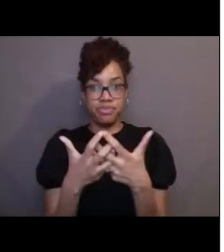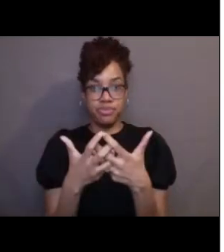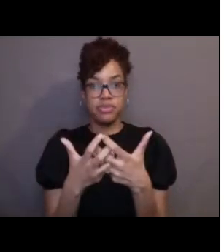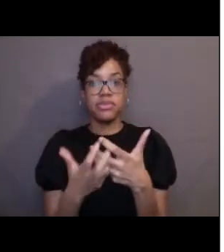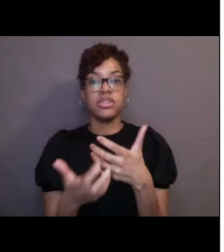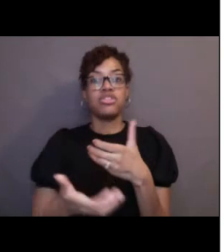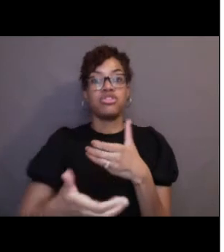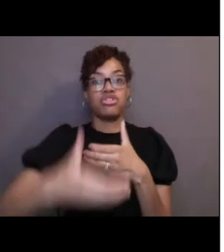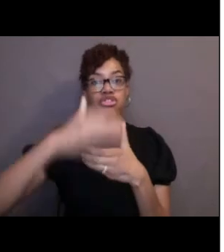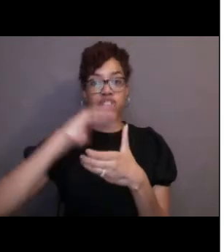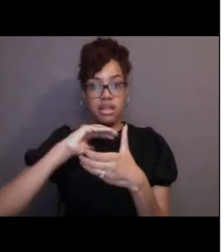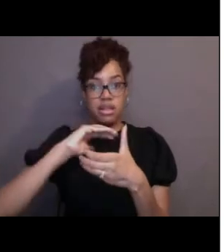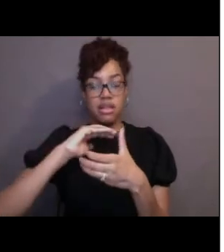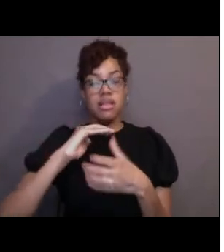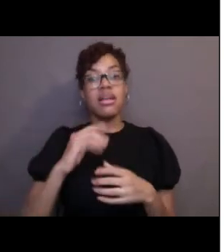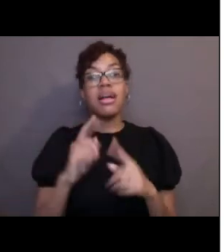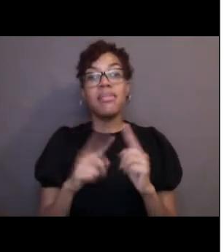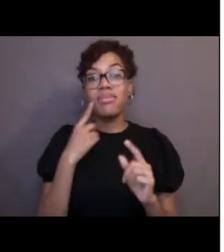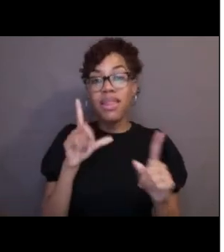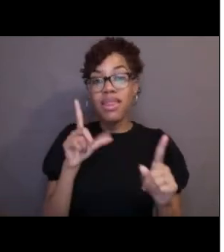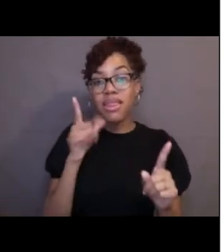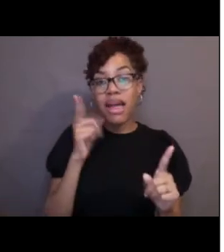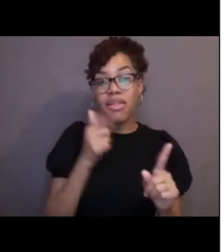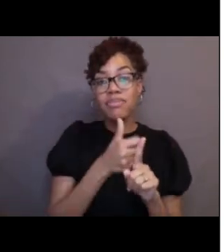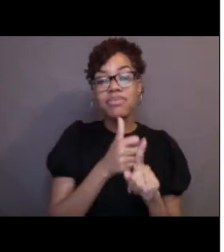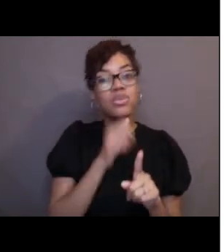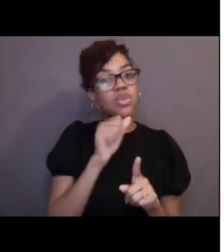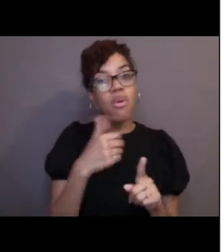So there wouldn't be anything like this left over if a leatherback dies.